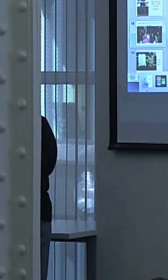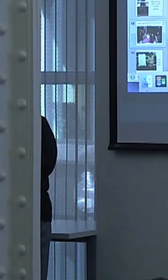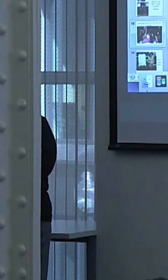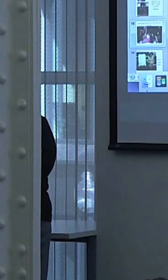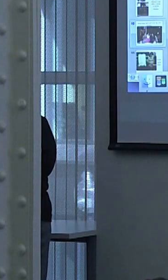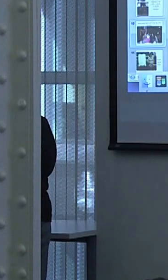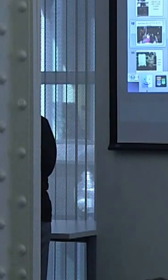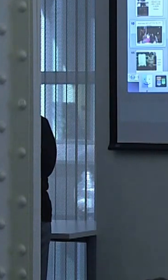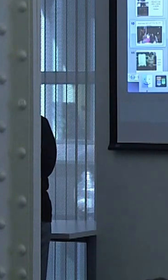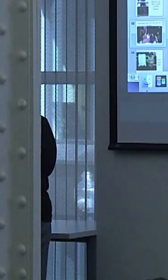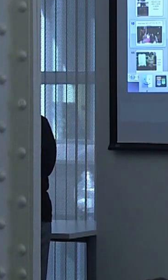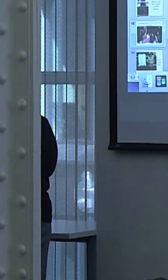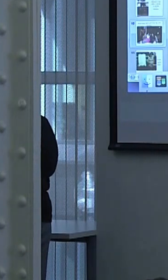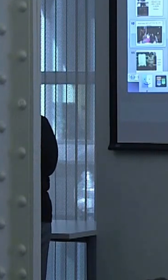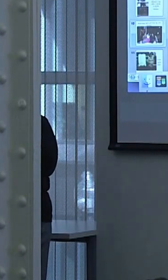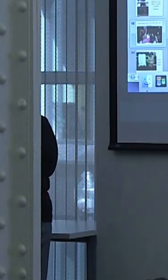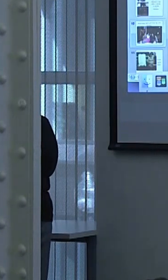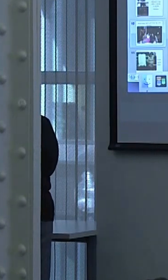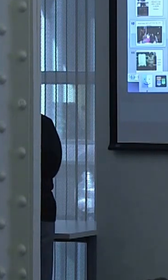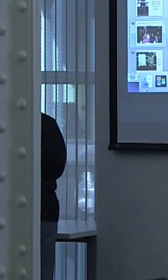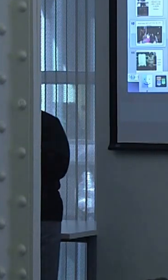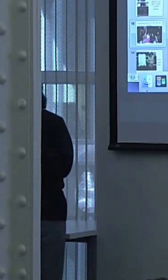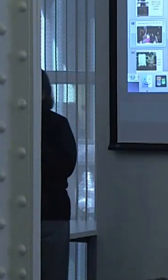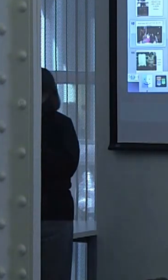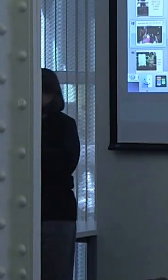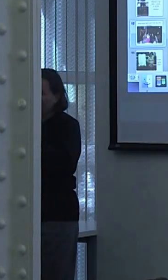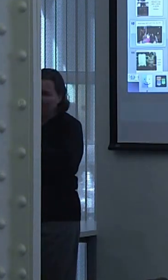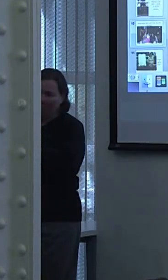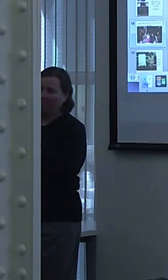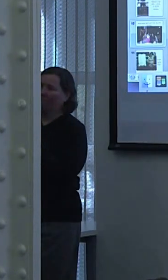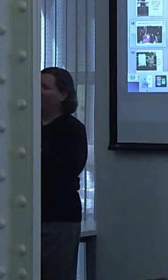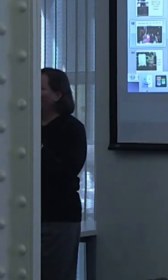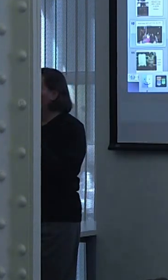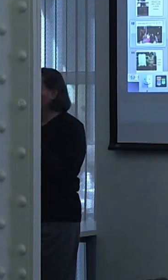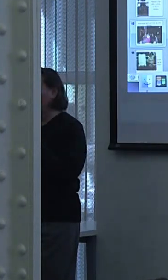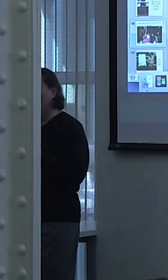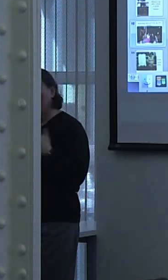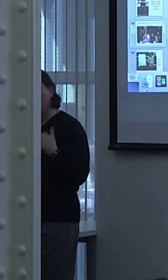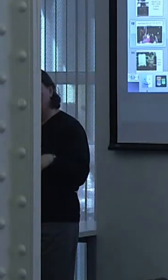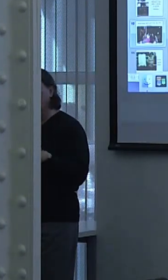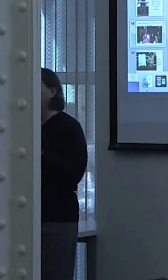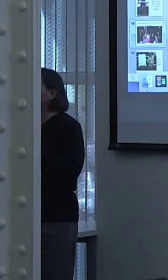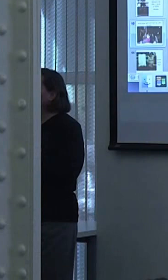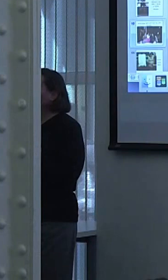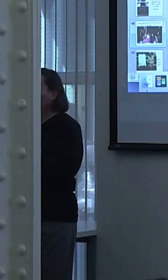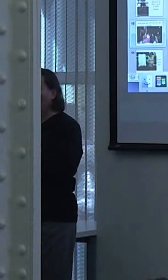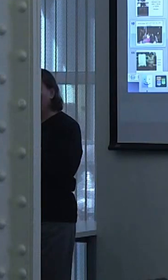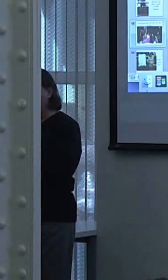and so I think my family has continued to support me through all initial endeavors.